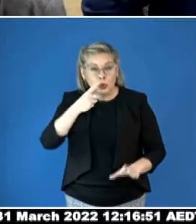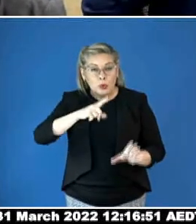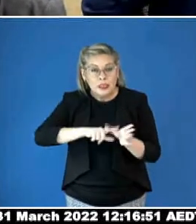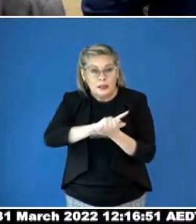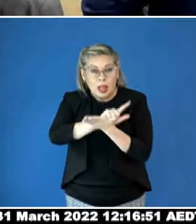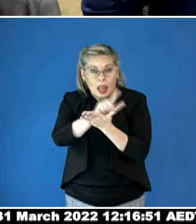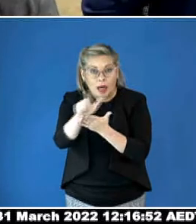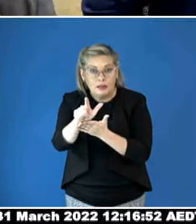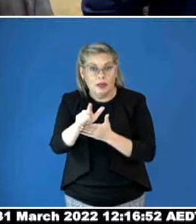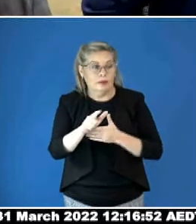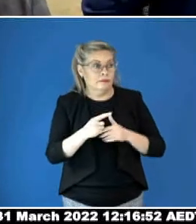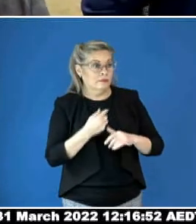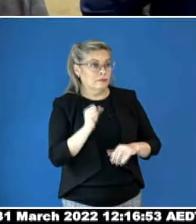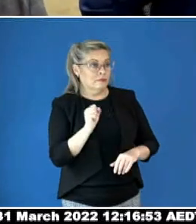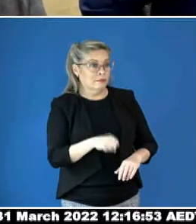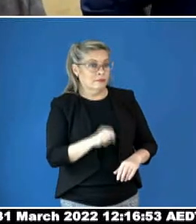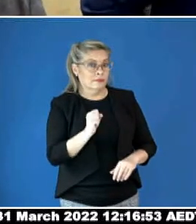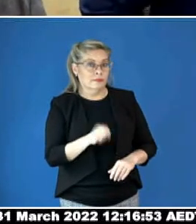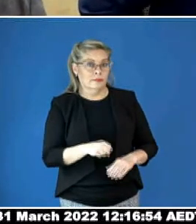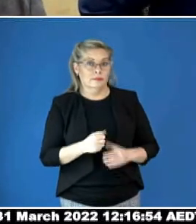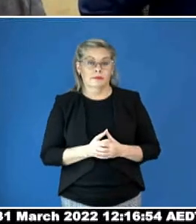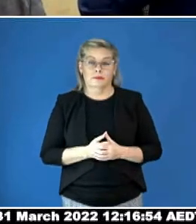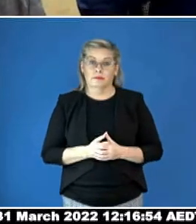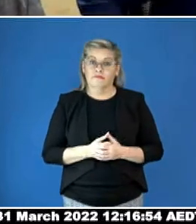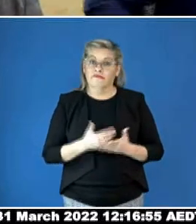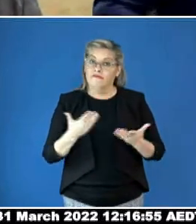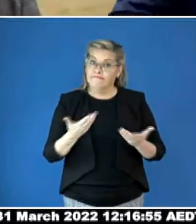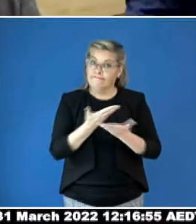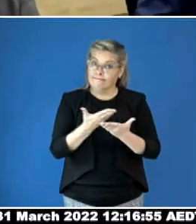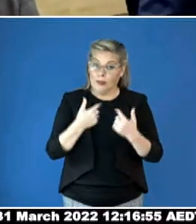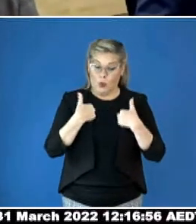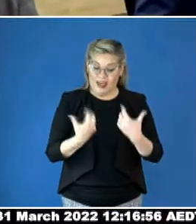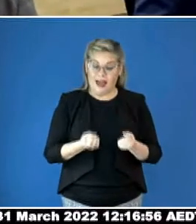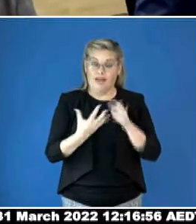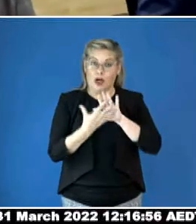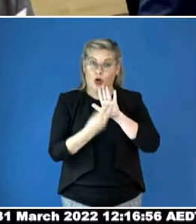Yeah. MS FRASER: And a copy of that letter, Commissioners, appears at tab 44